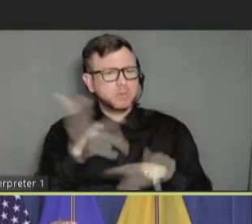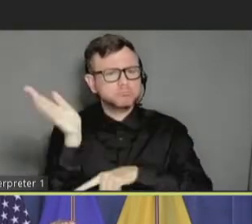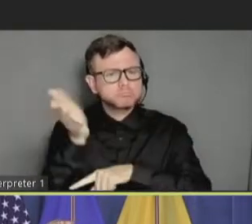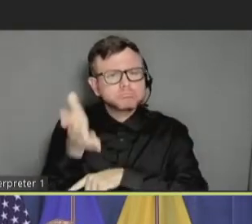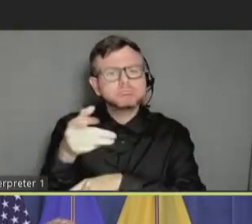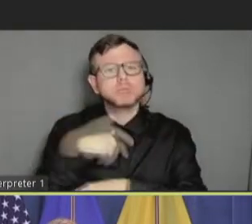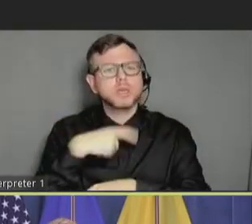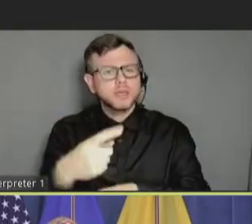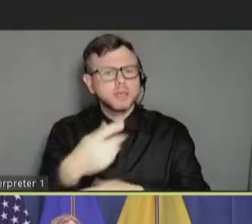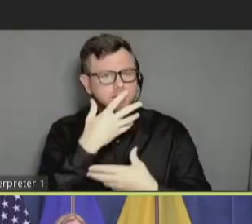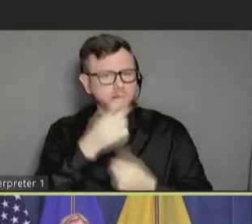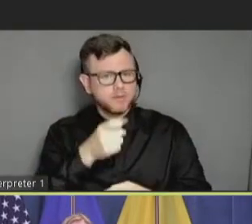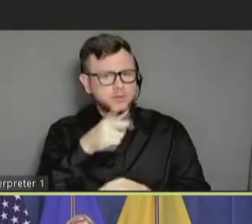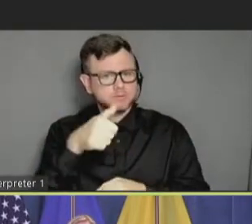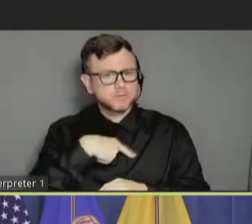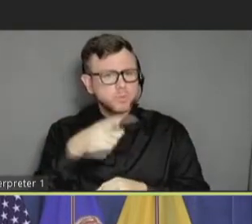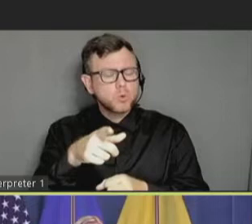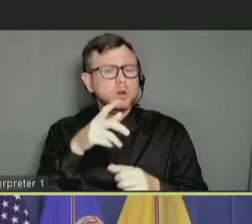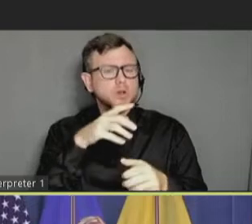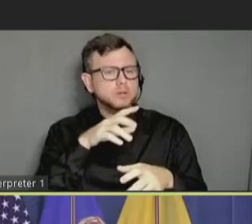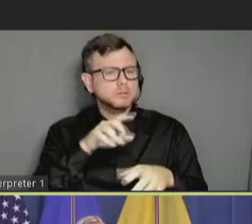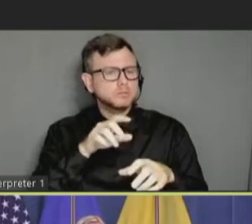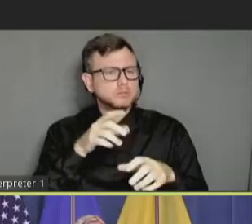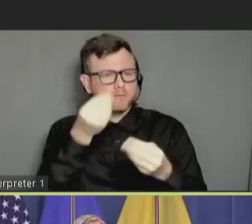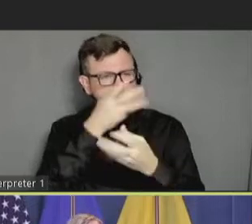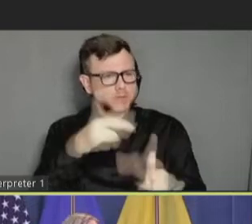which featured original art from six of the funded organizations.